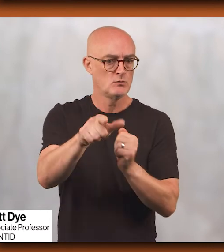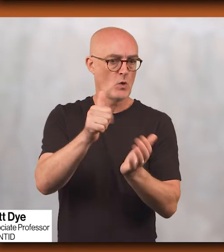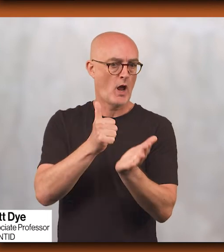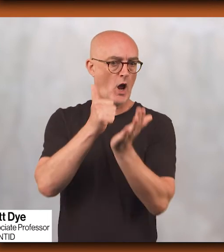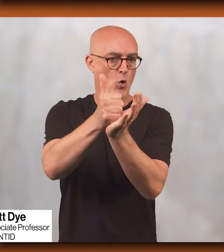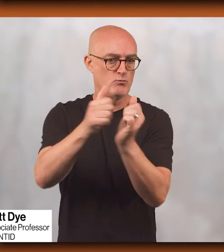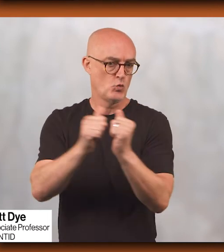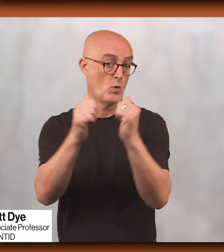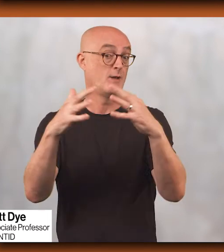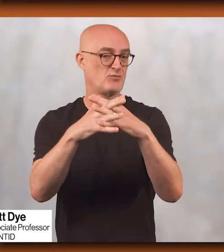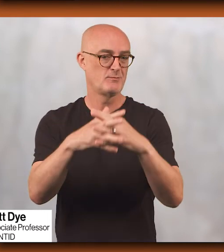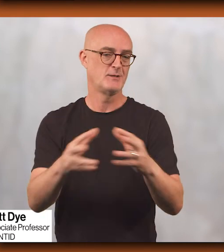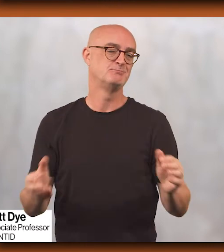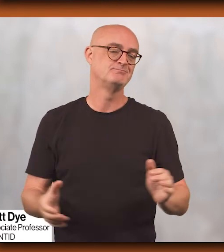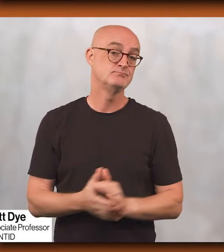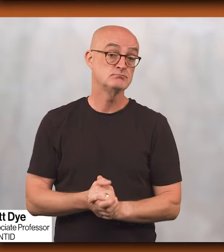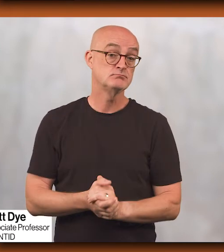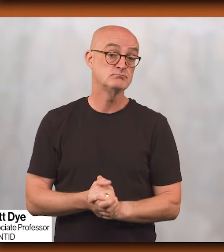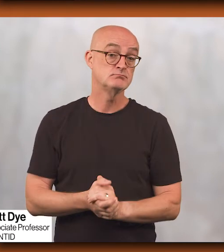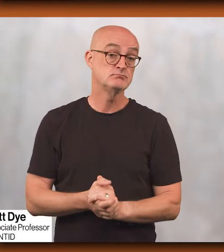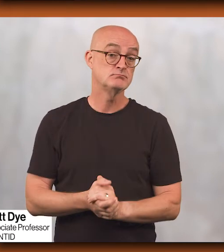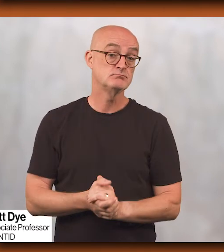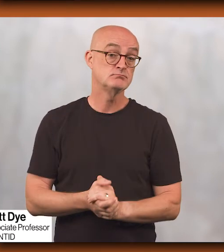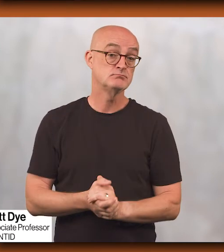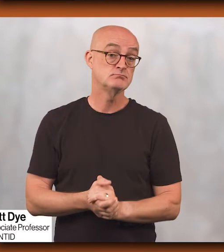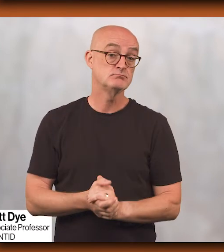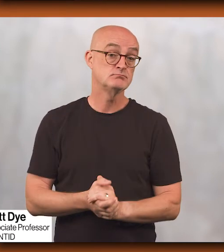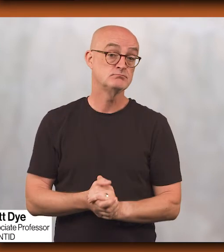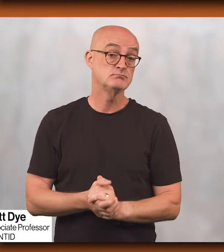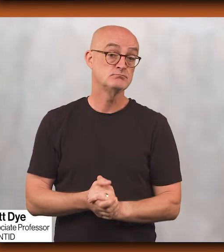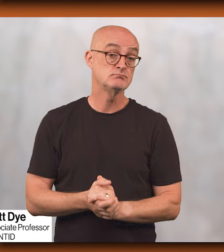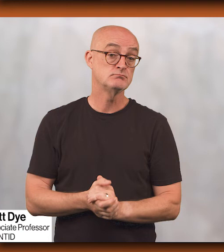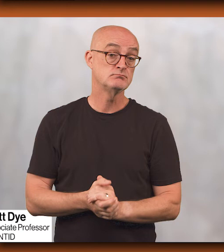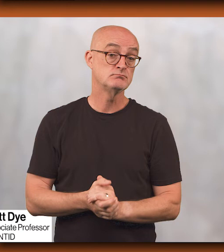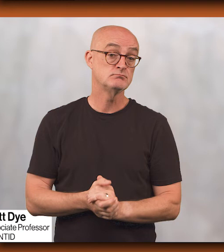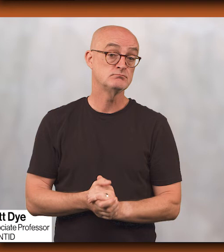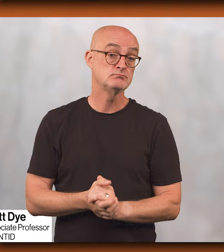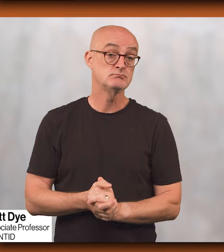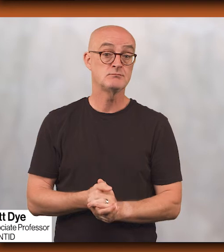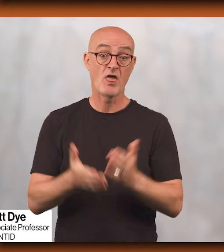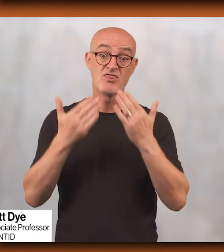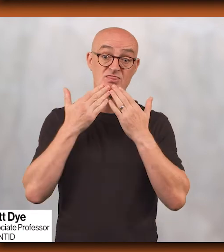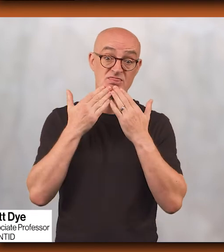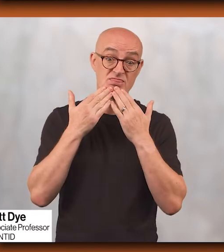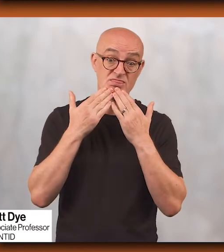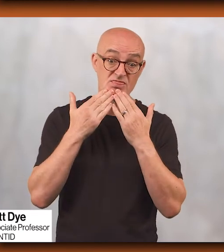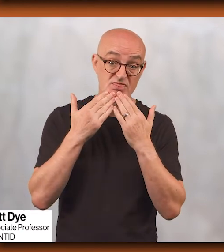so thank you very much. Matt Dye is going to be here all week